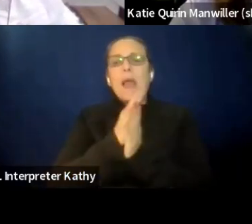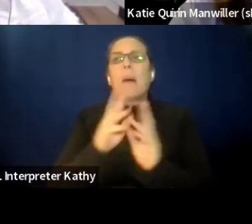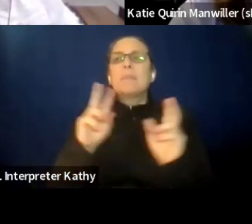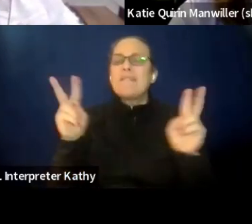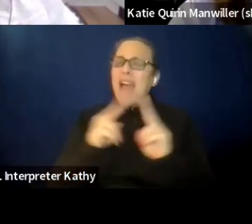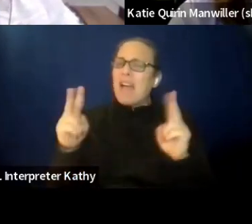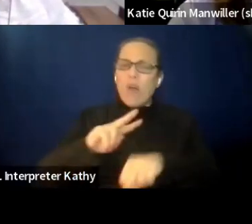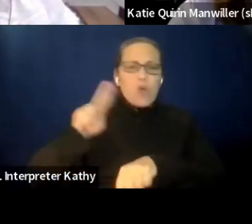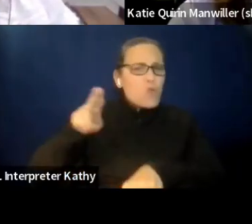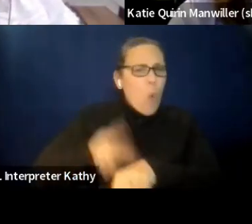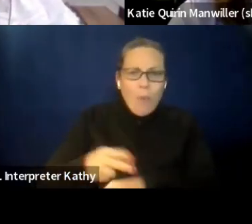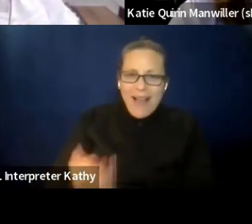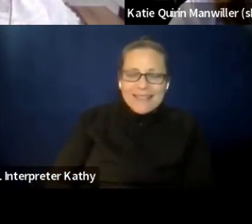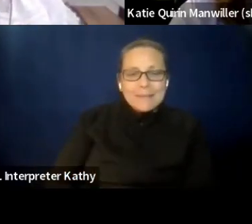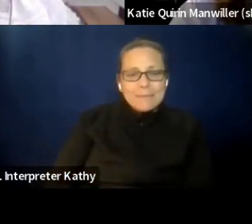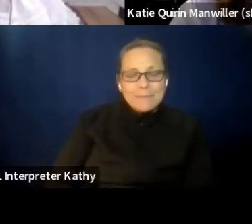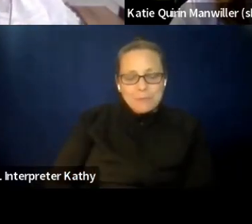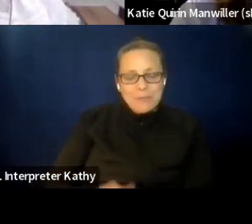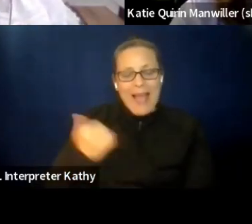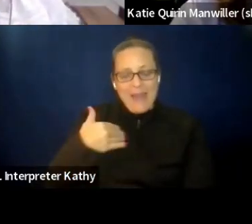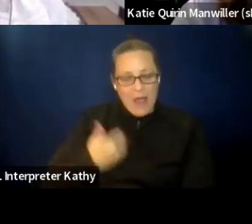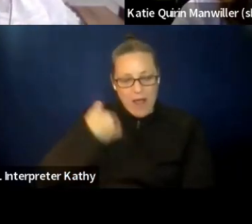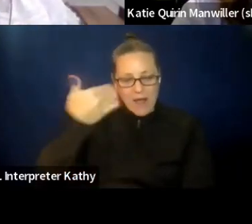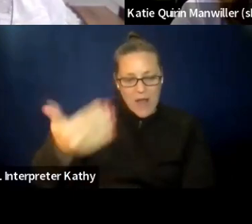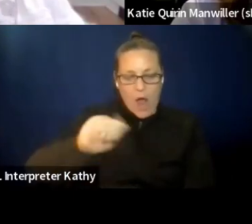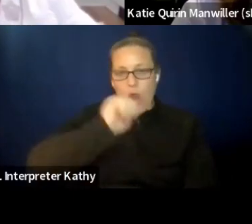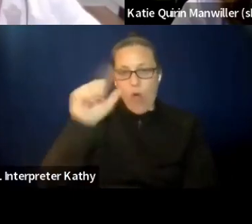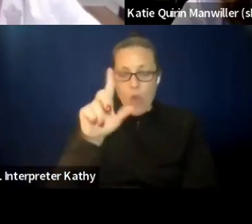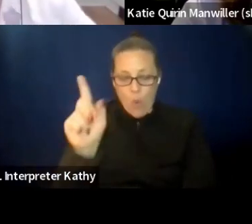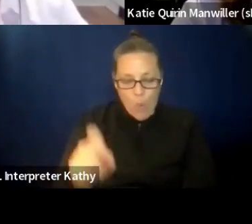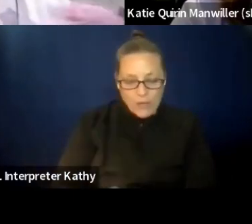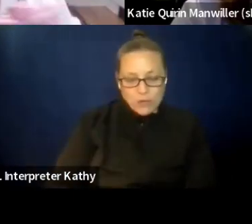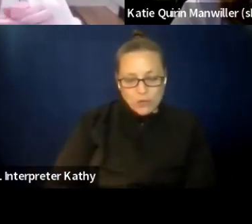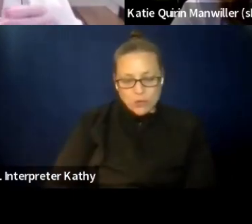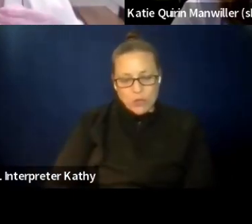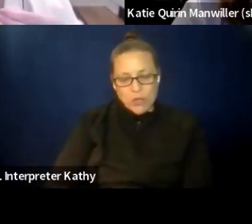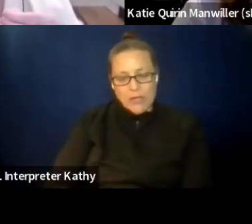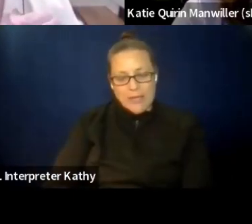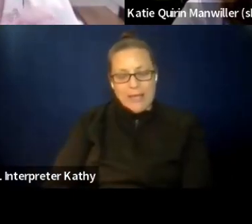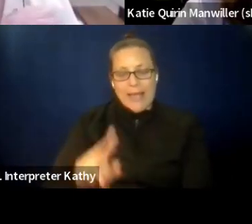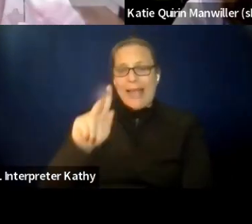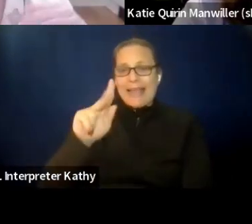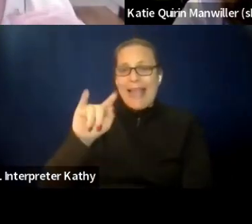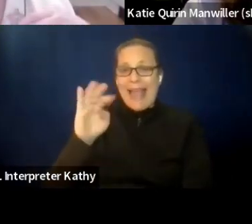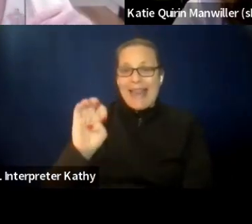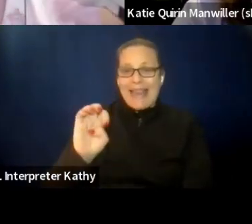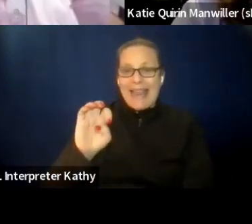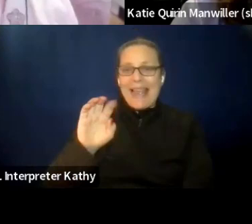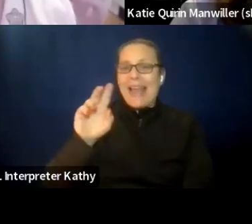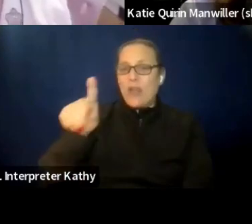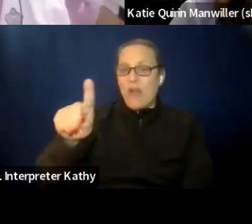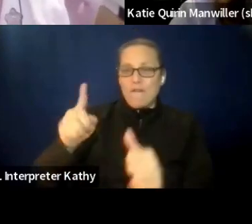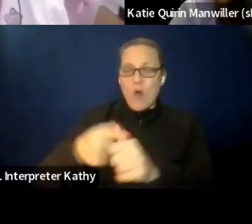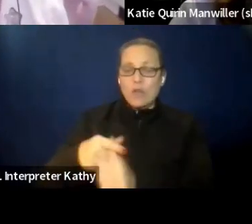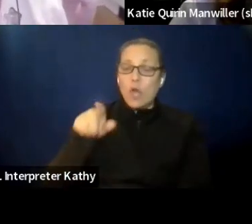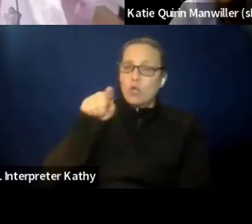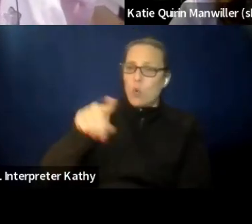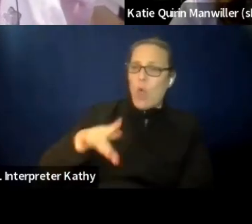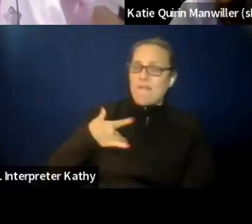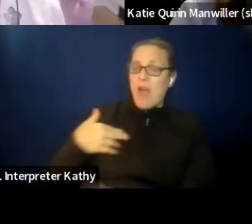that are just ridiculously ableist and all of that is so normalized. So we will move on to another question and Katie, you are up first to answer